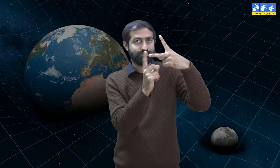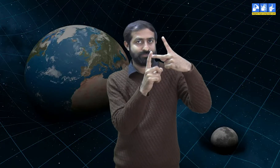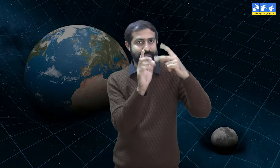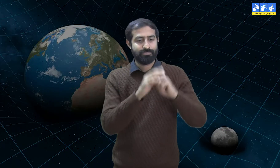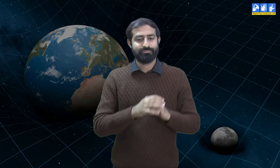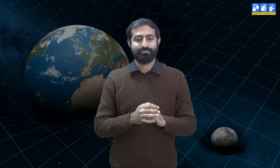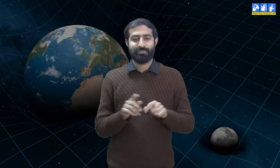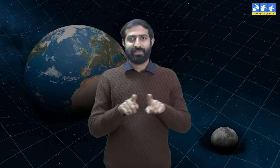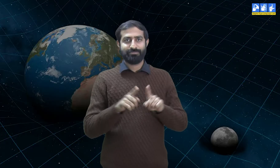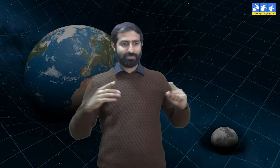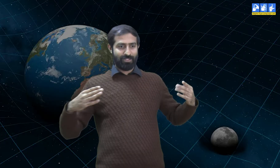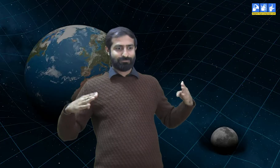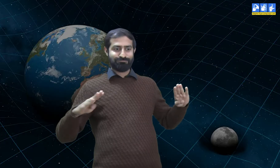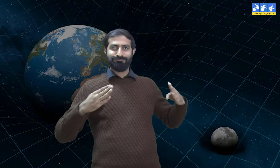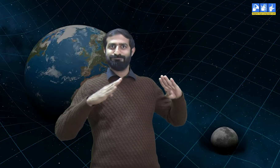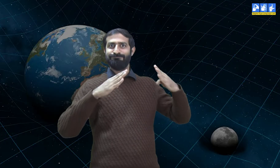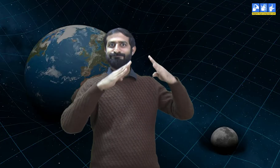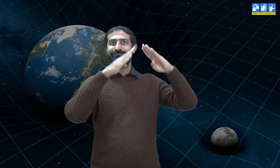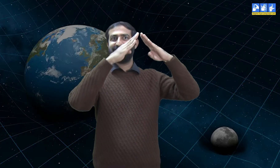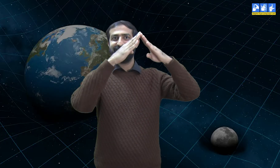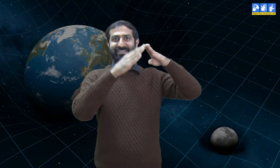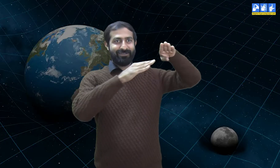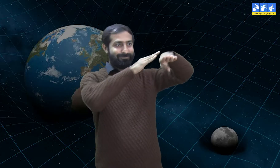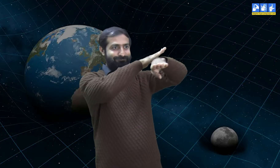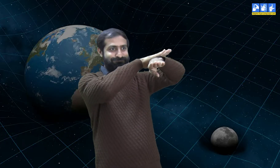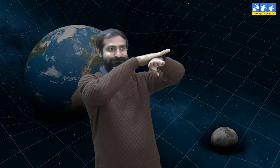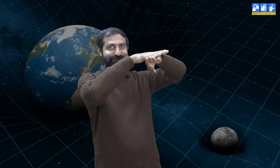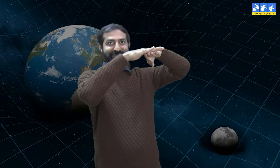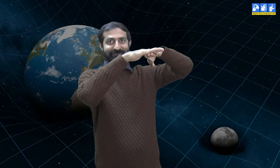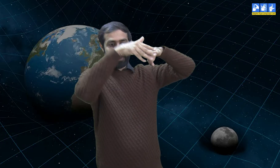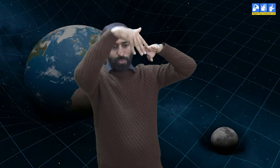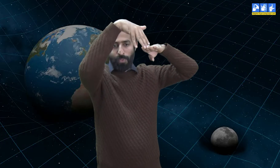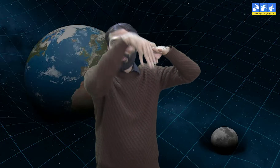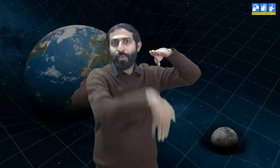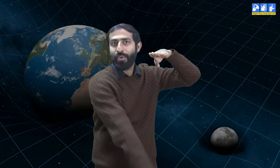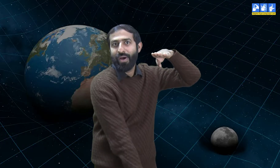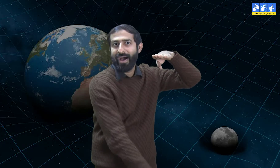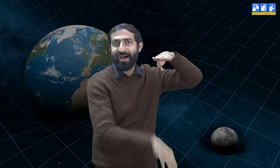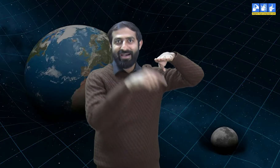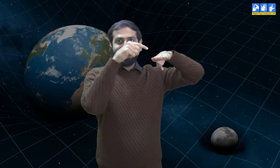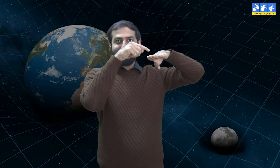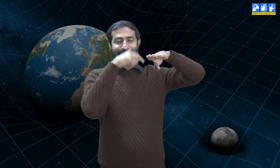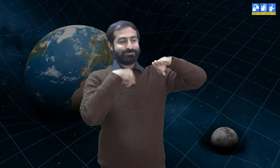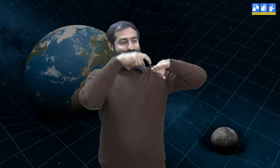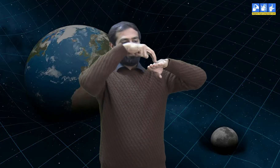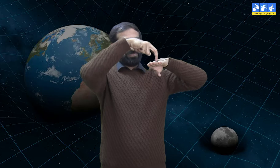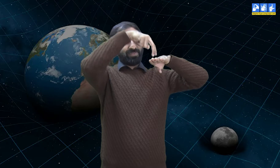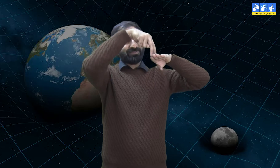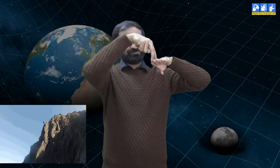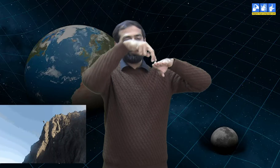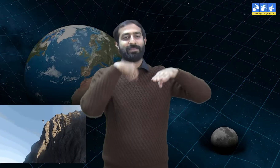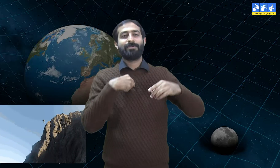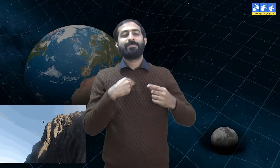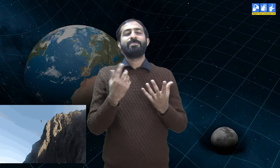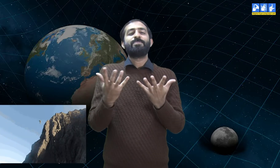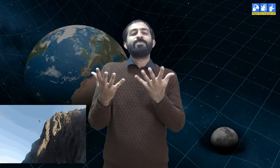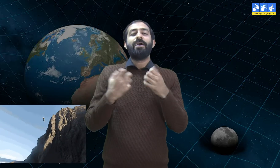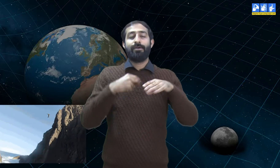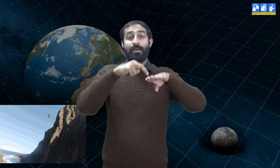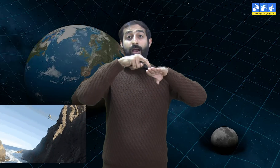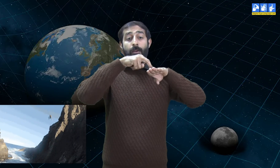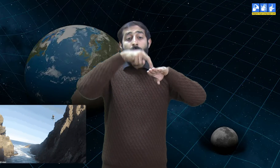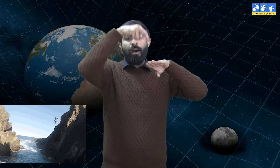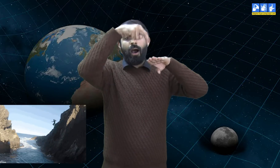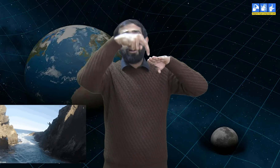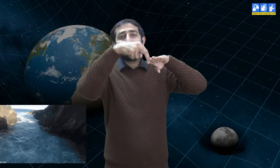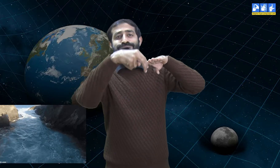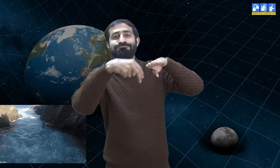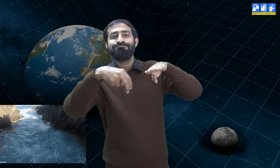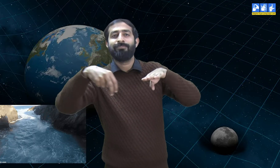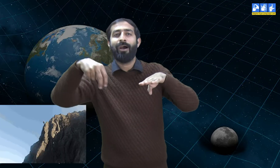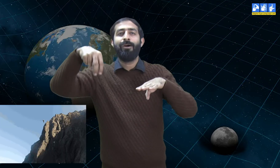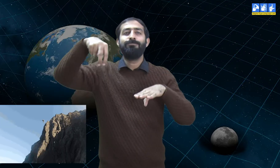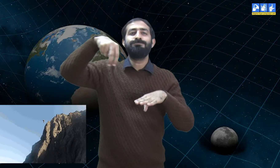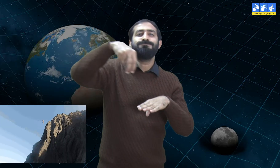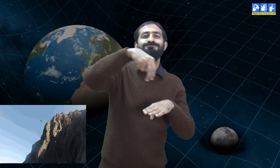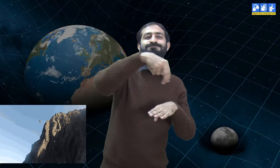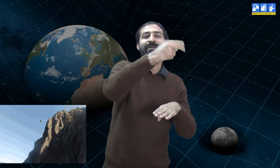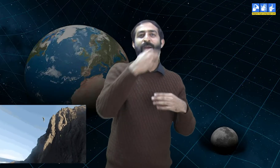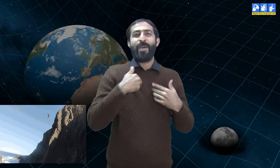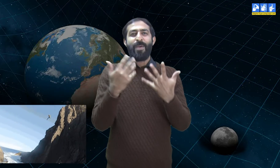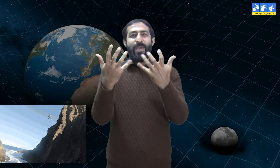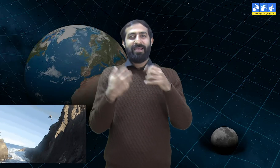Let's think of another example, like a person standing on top of a mountain to fly in the sky,